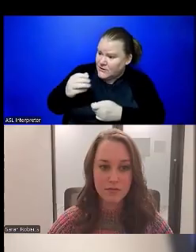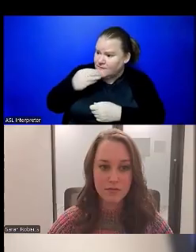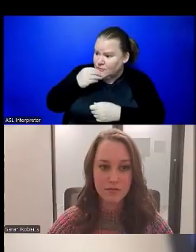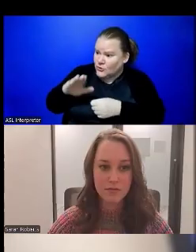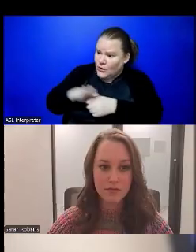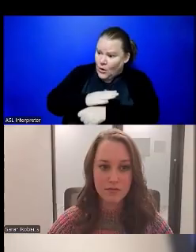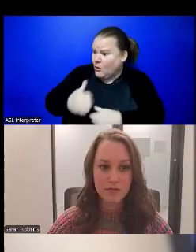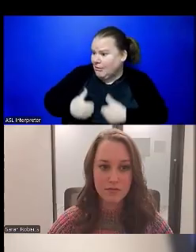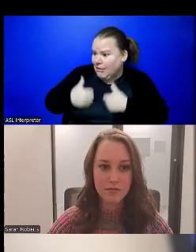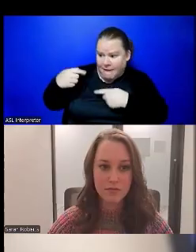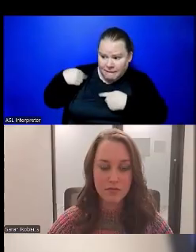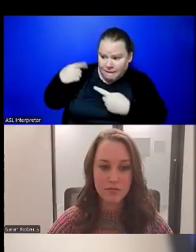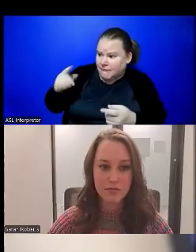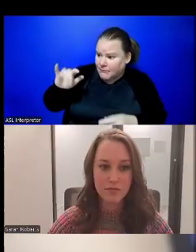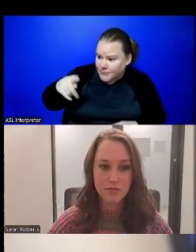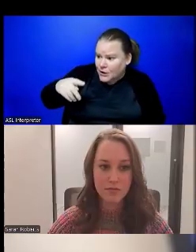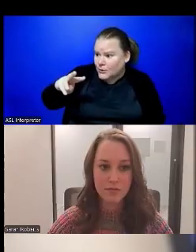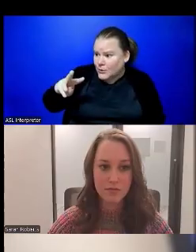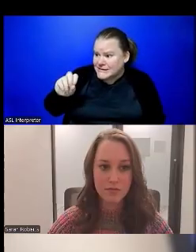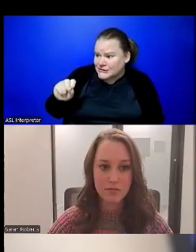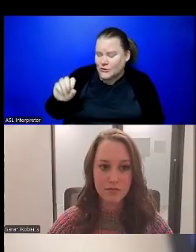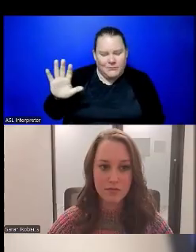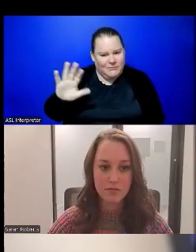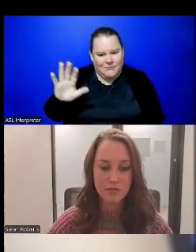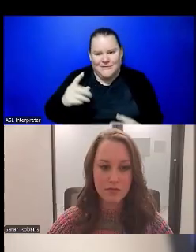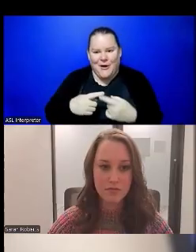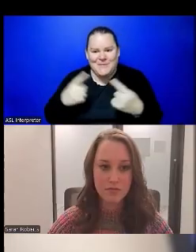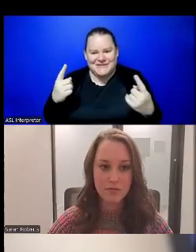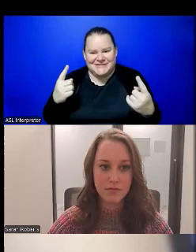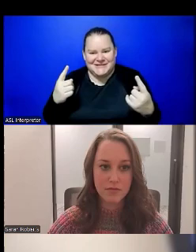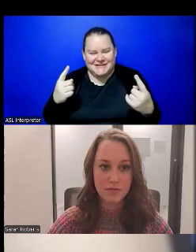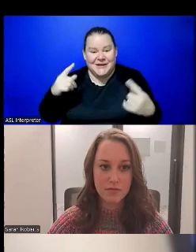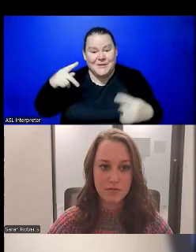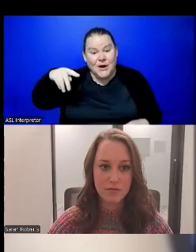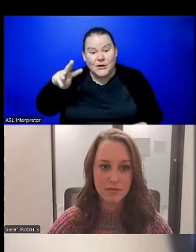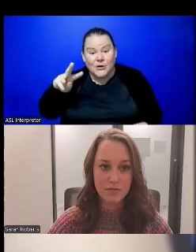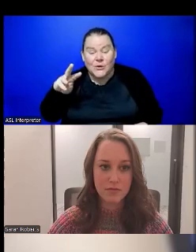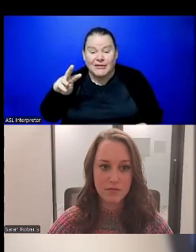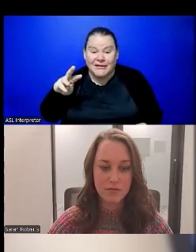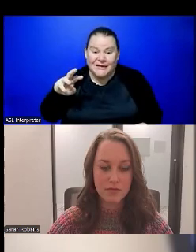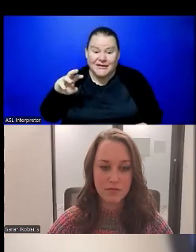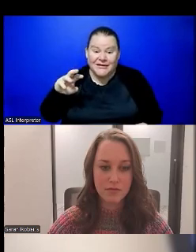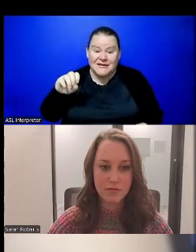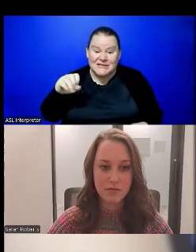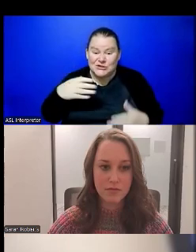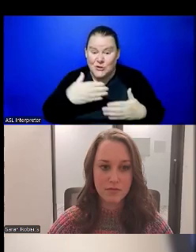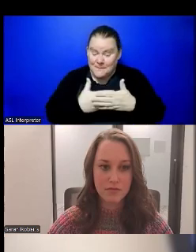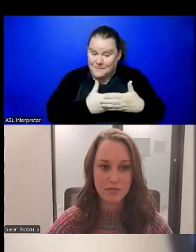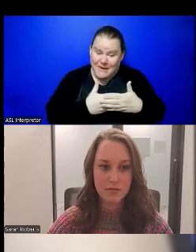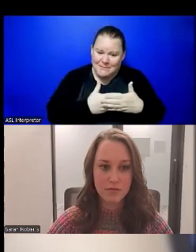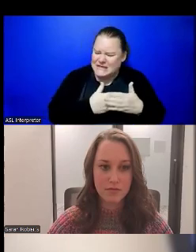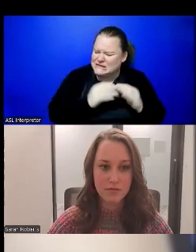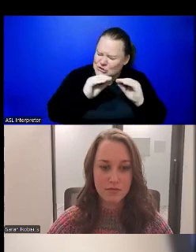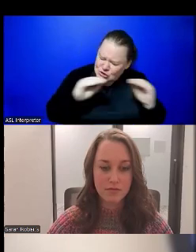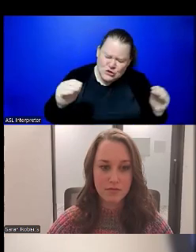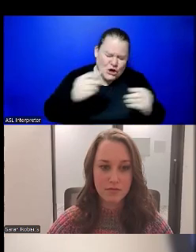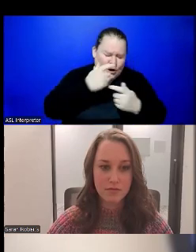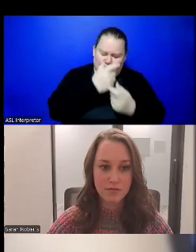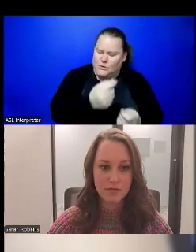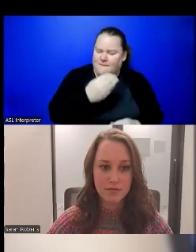syndrome. And actually it's the opposite. Prodder Willie babies have zero interest in food. They need tube feeds their failure to